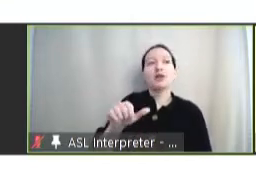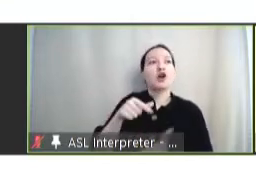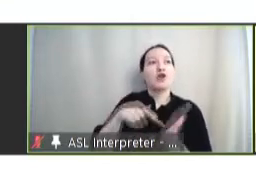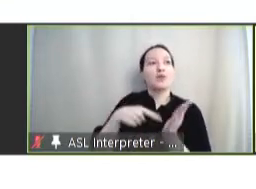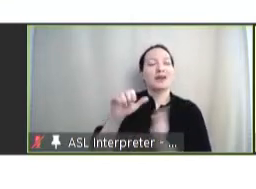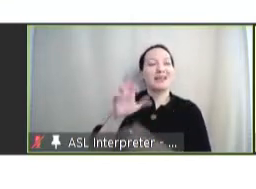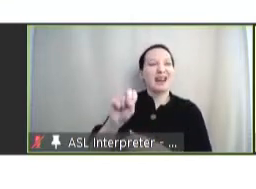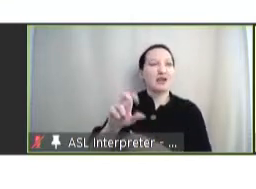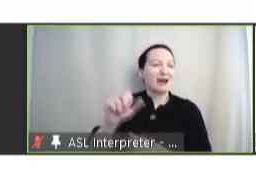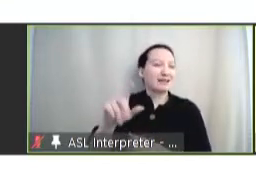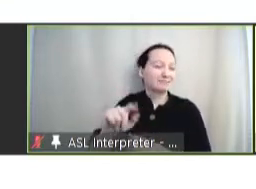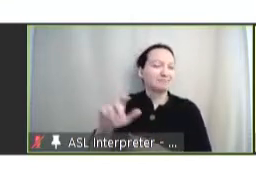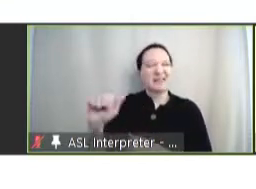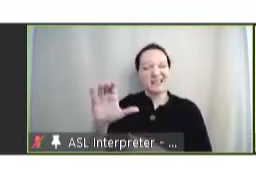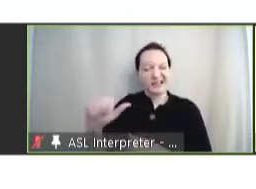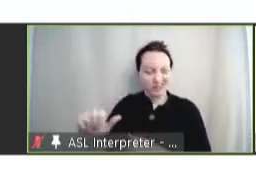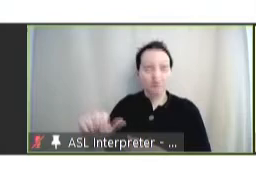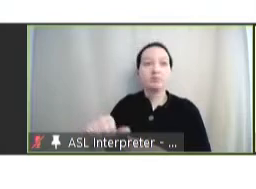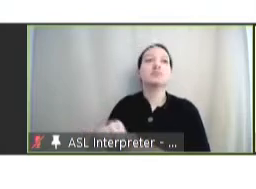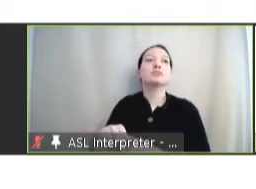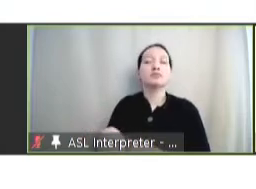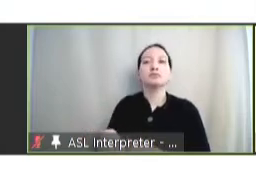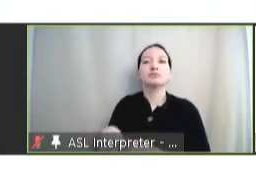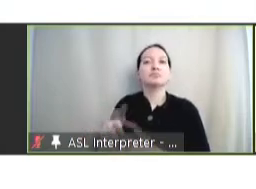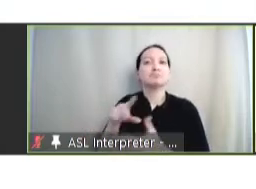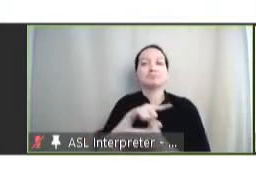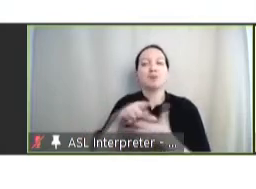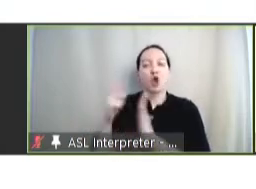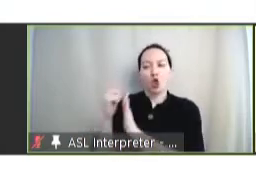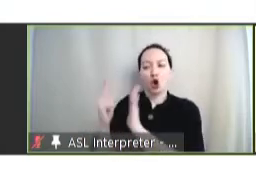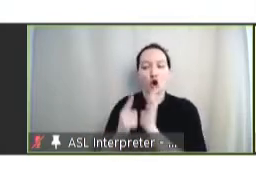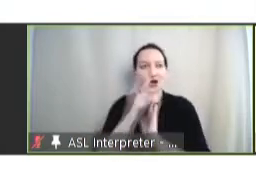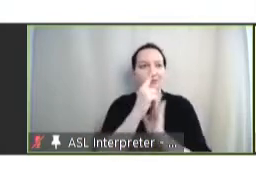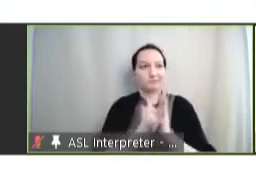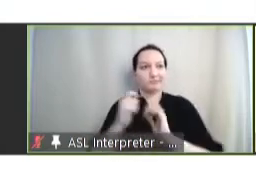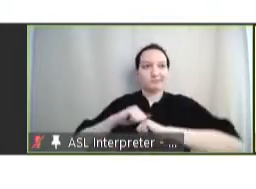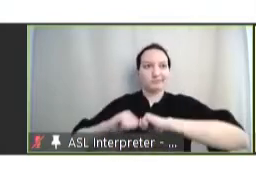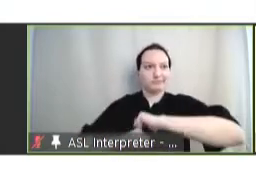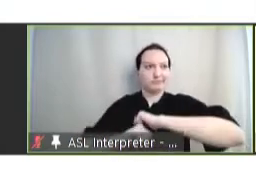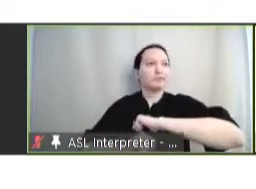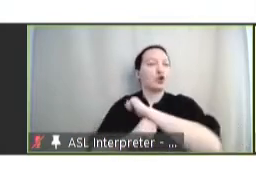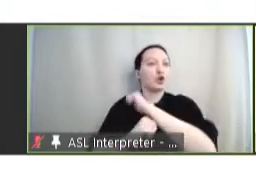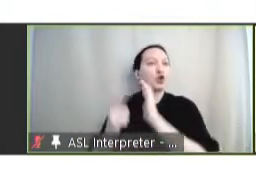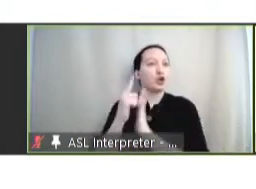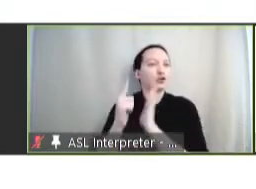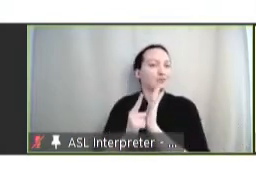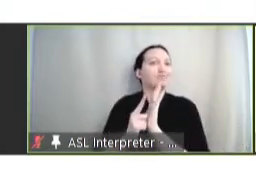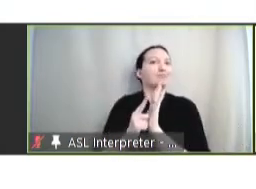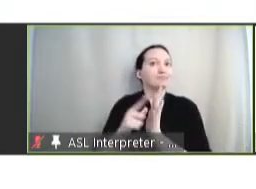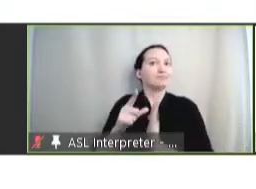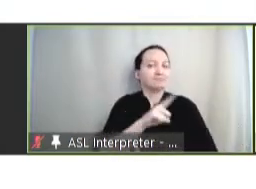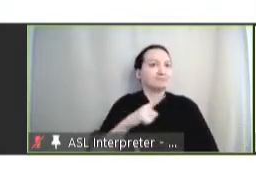the ACA. So, these two sets of laws are the foundational legislation from which we ensure